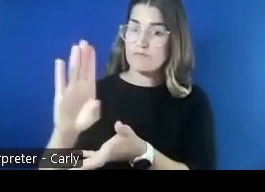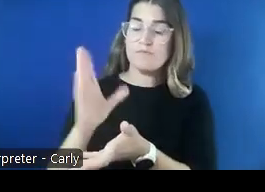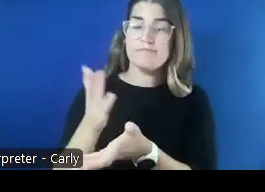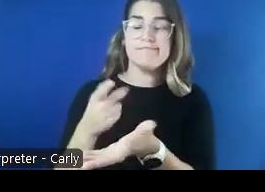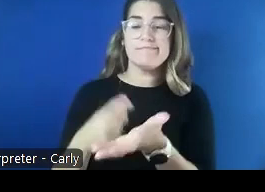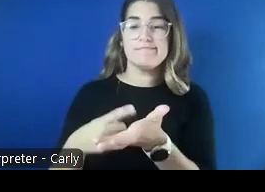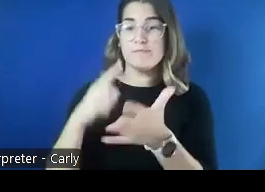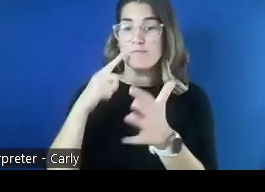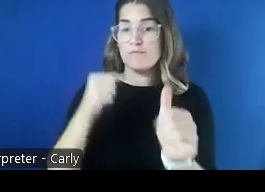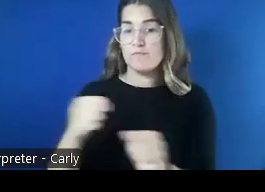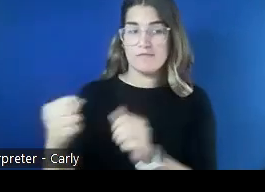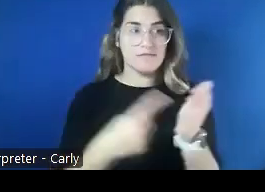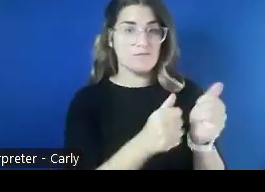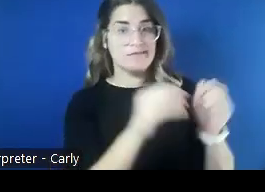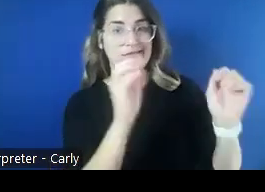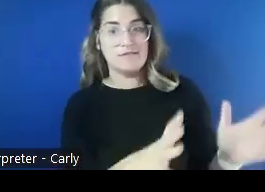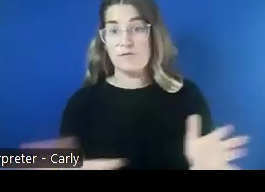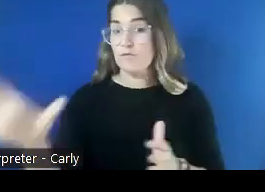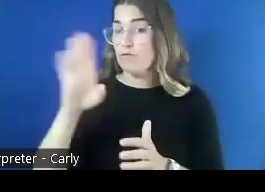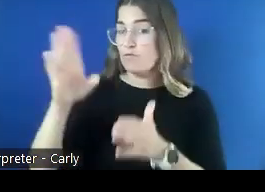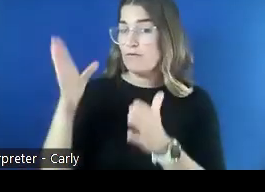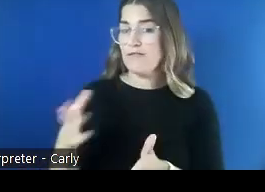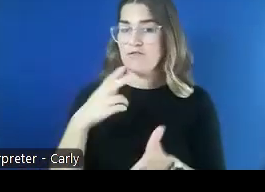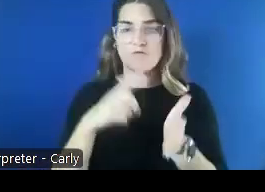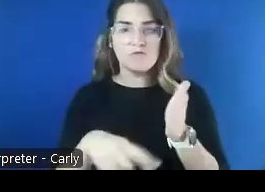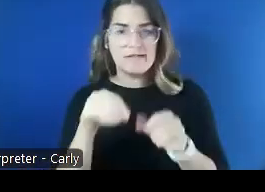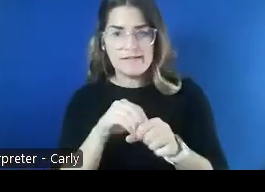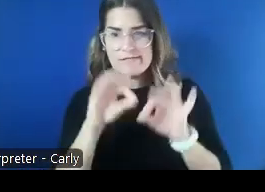teacher so that that director can be checking in and supporting the teacher in between the